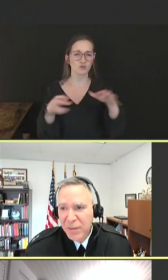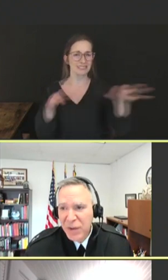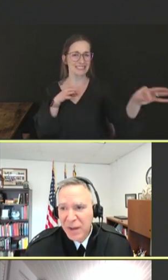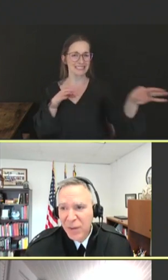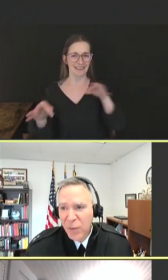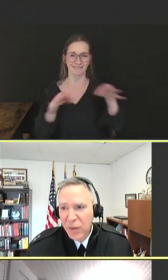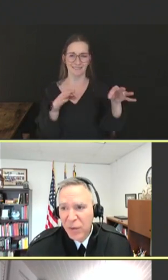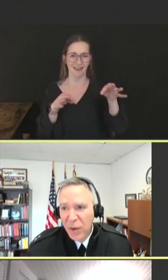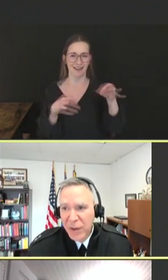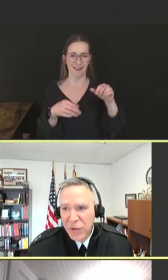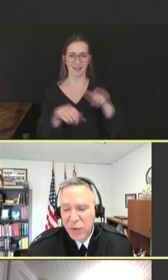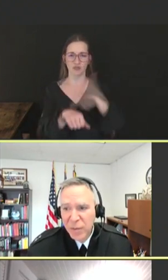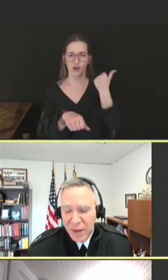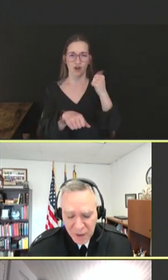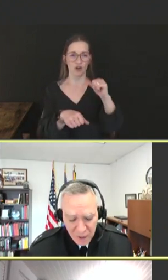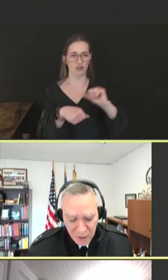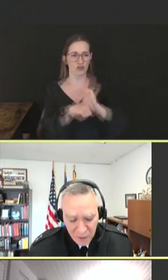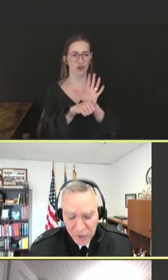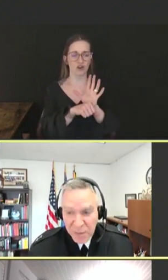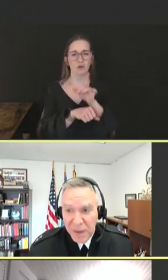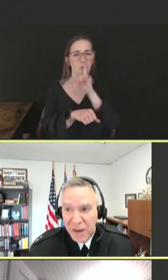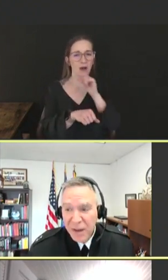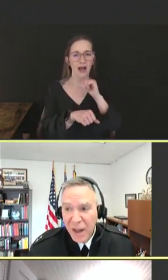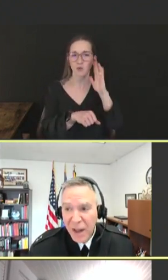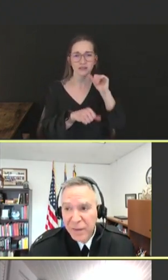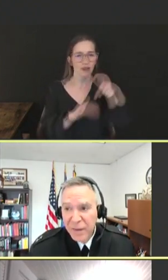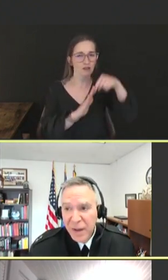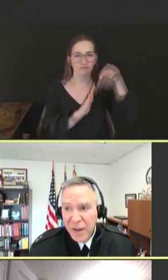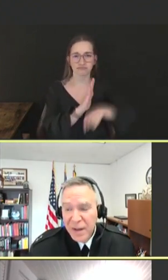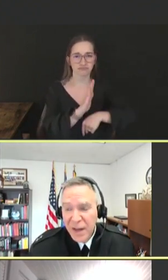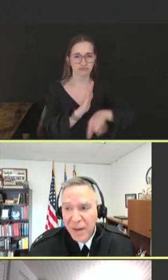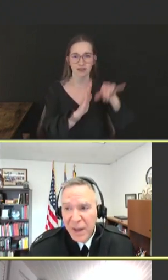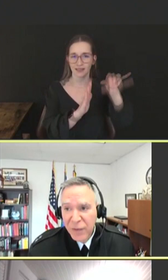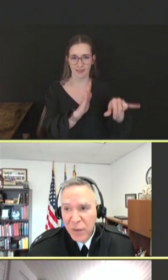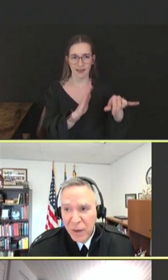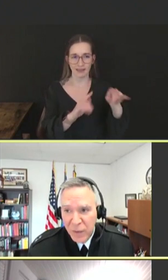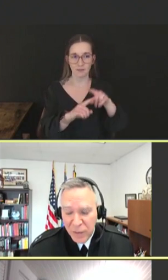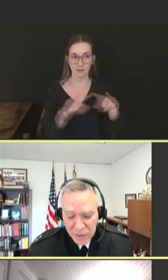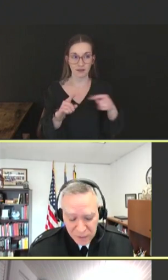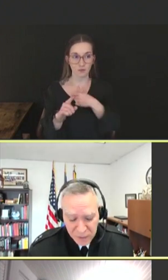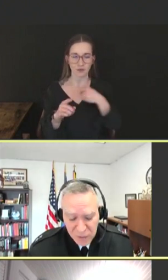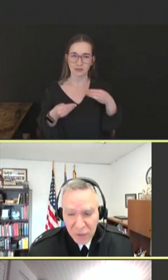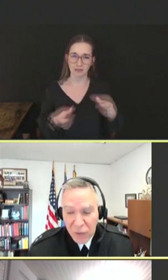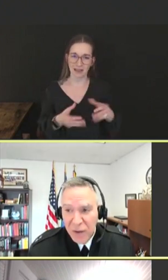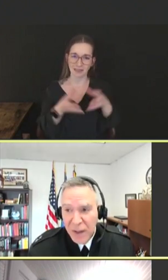subject that I won't go into, but we're spending a lot of time and effort on -- we recently secured